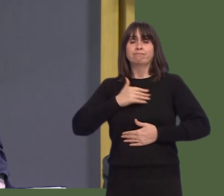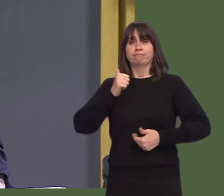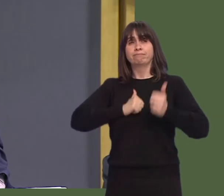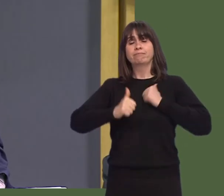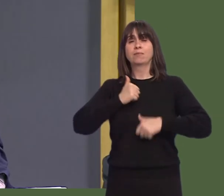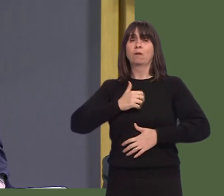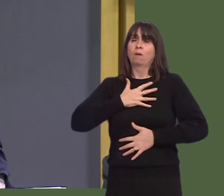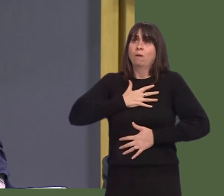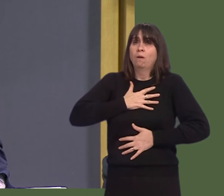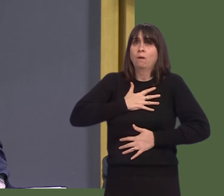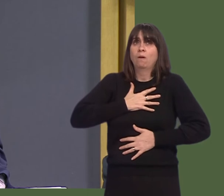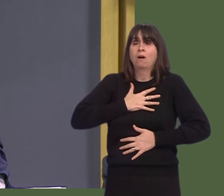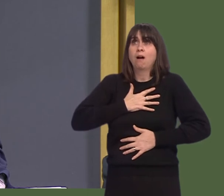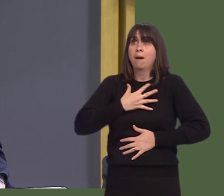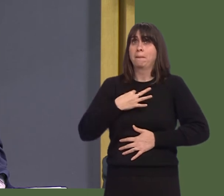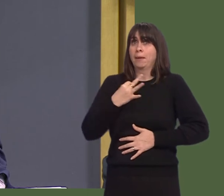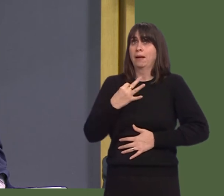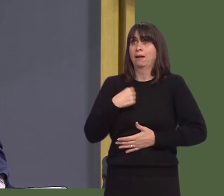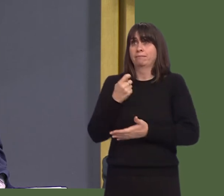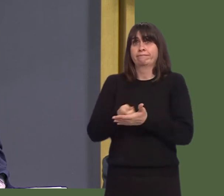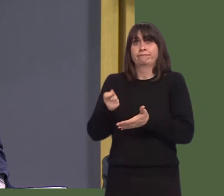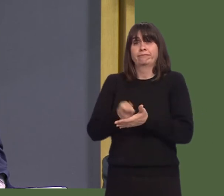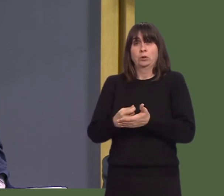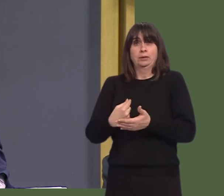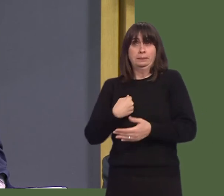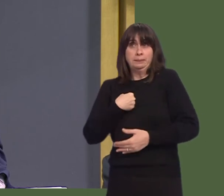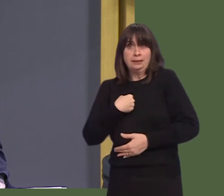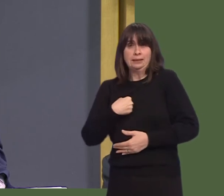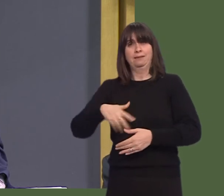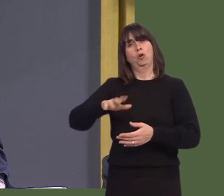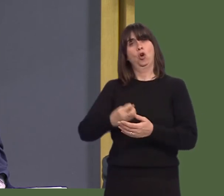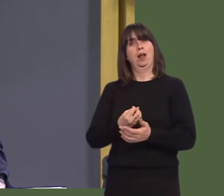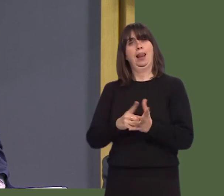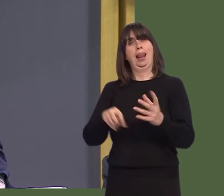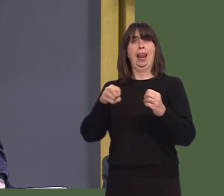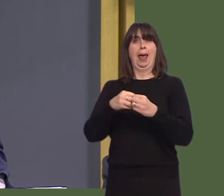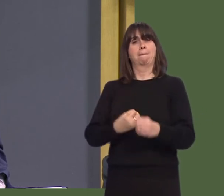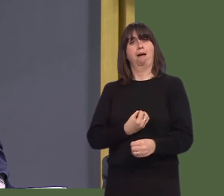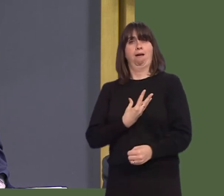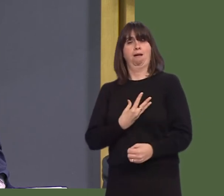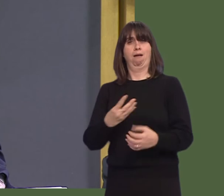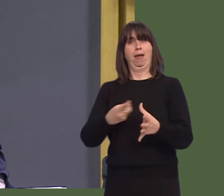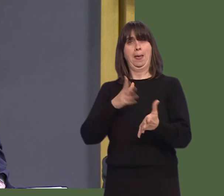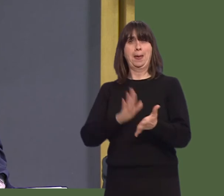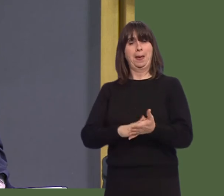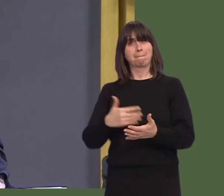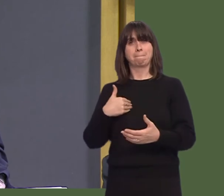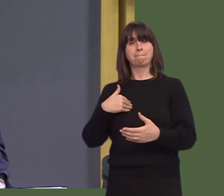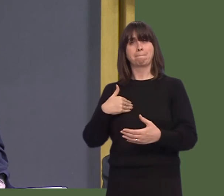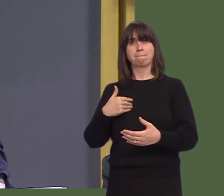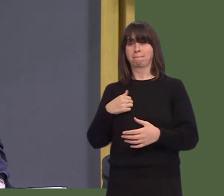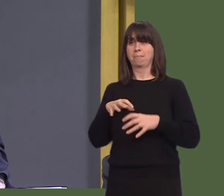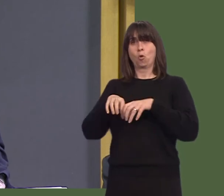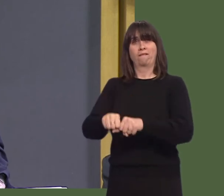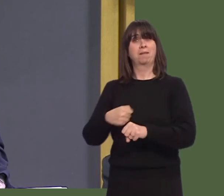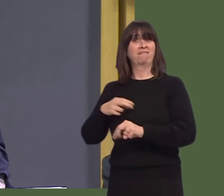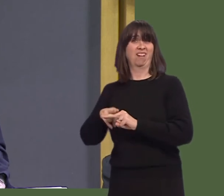It doesn't sound to me like a great deal of transparency, certainly, is exercised by the